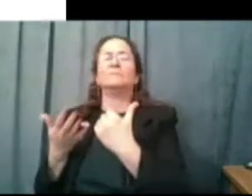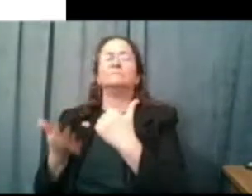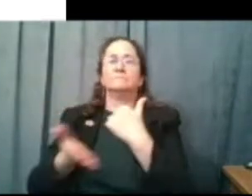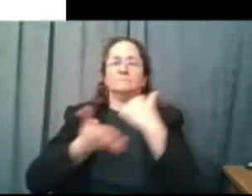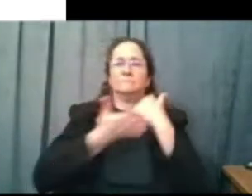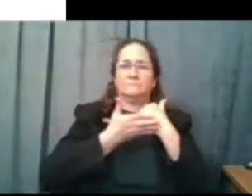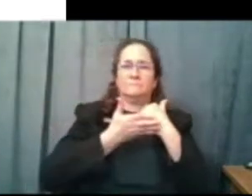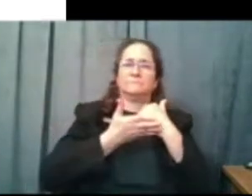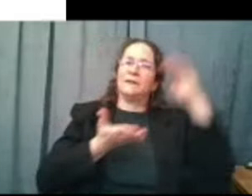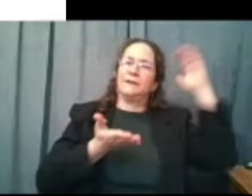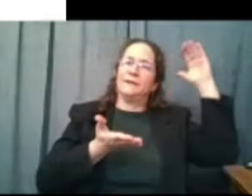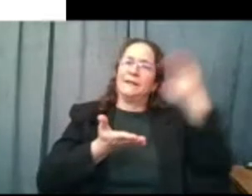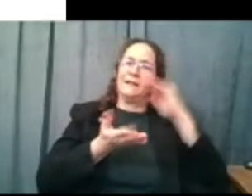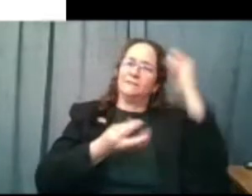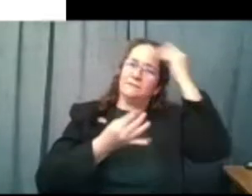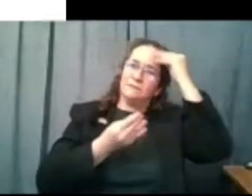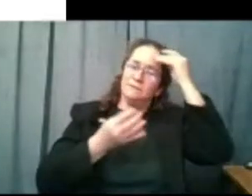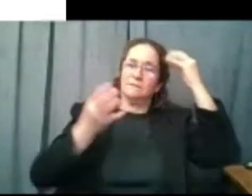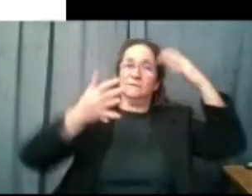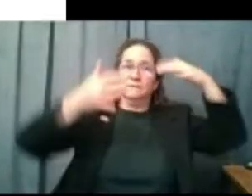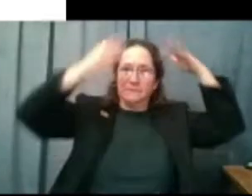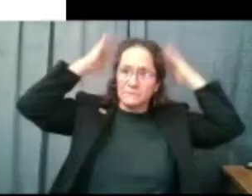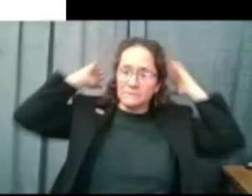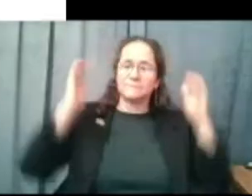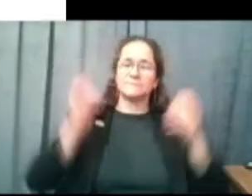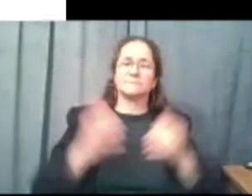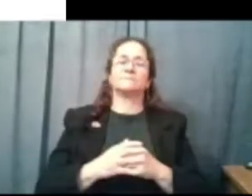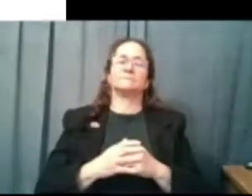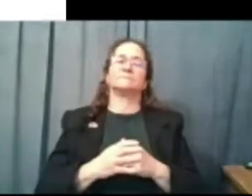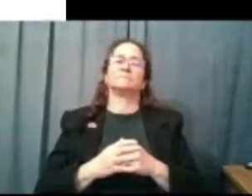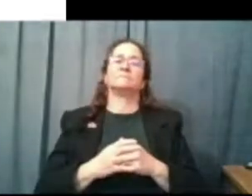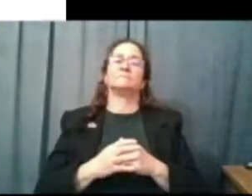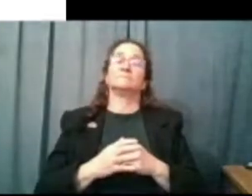we think about use of checklists in the workplace we're really